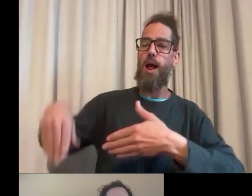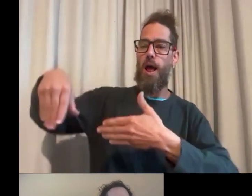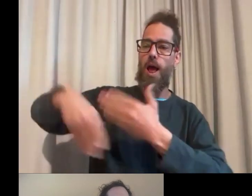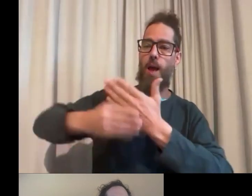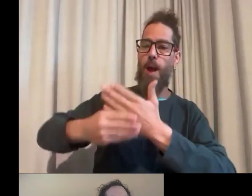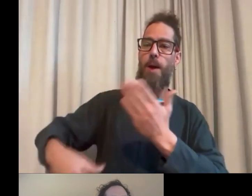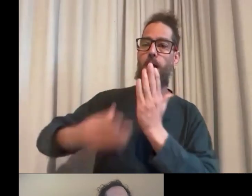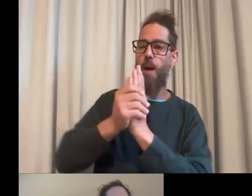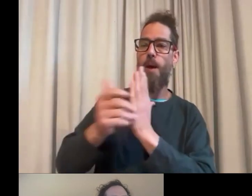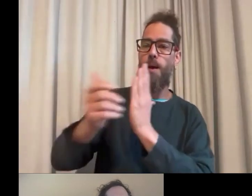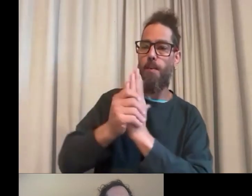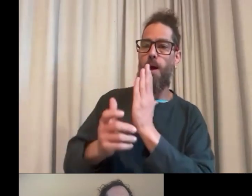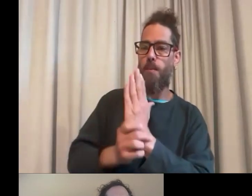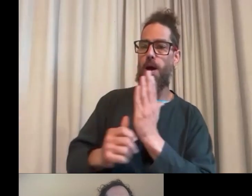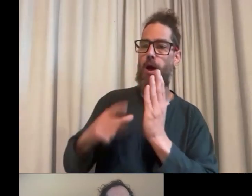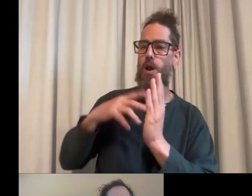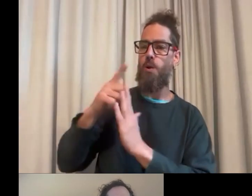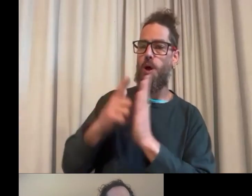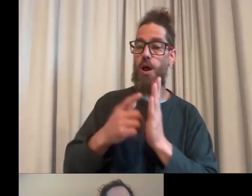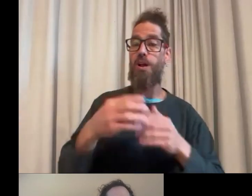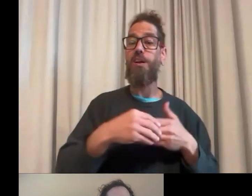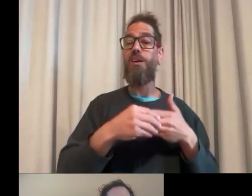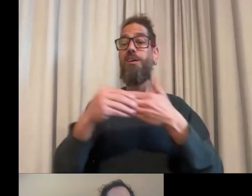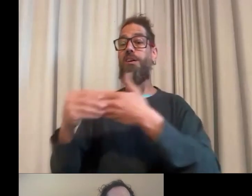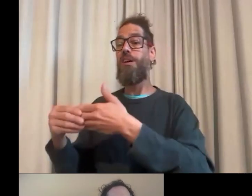effectively are an amendment to those original regulations,